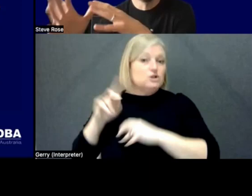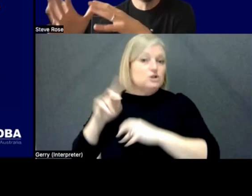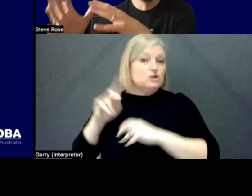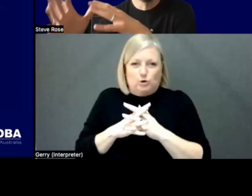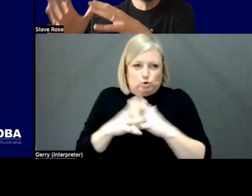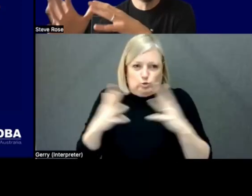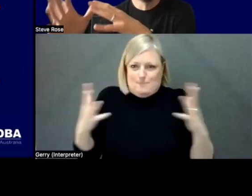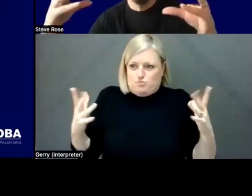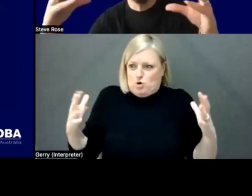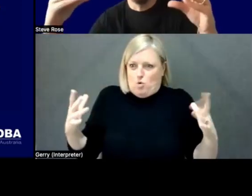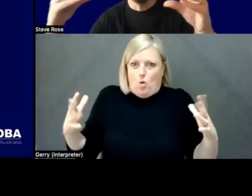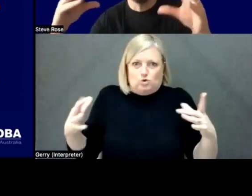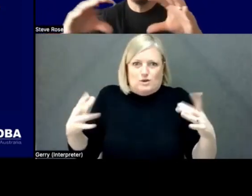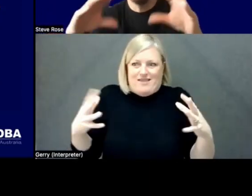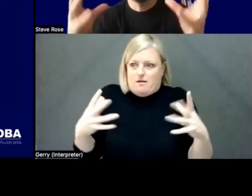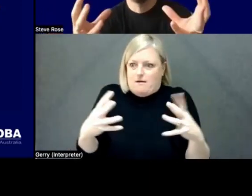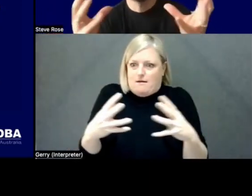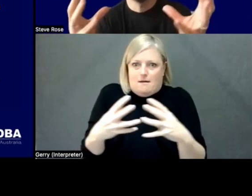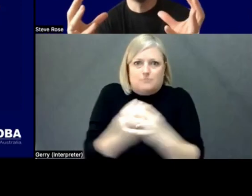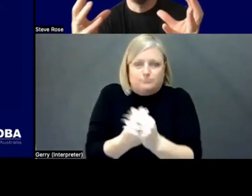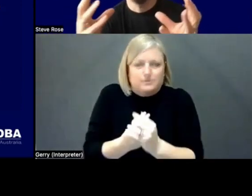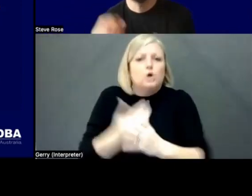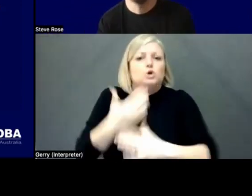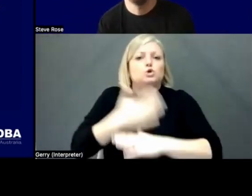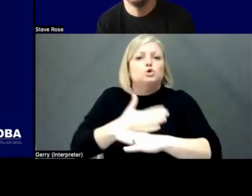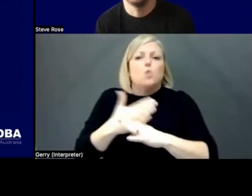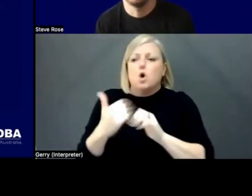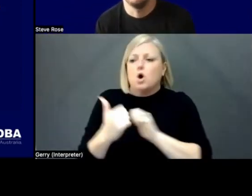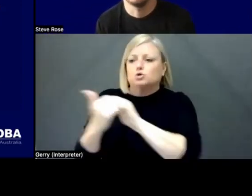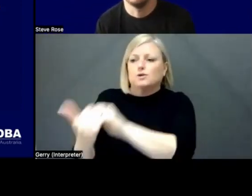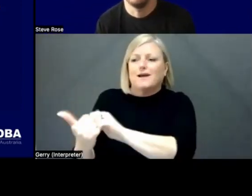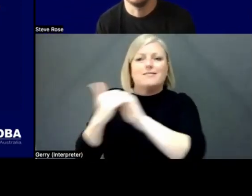to a communicative meeting place? I love the concept of the communicative